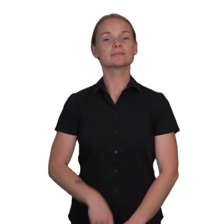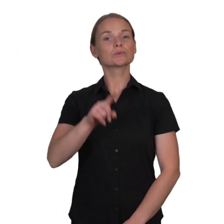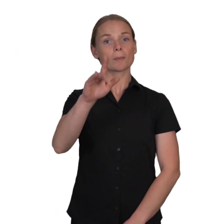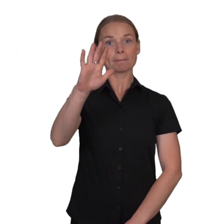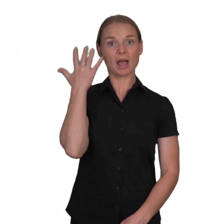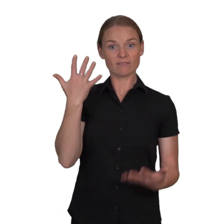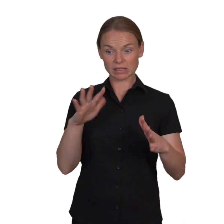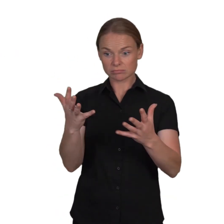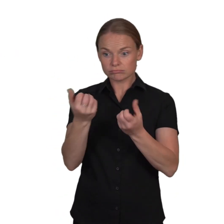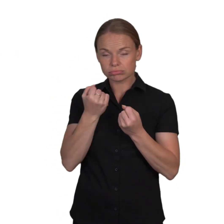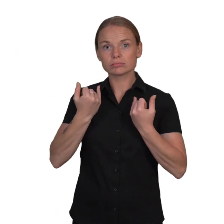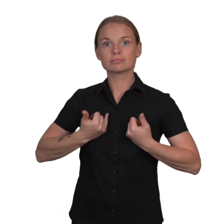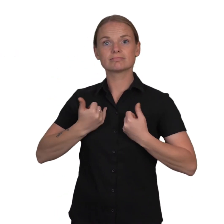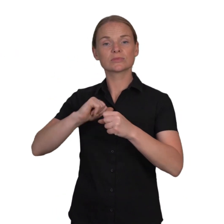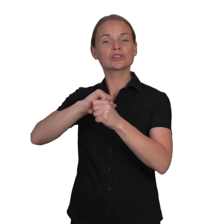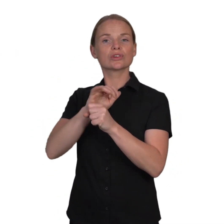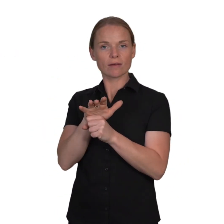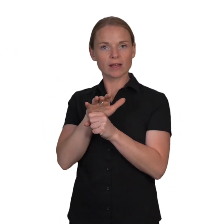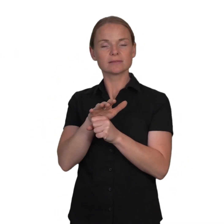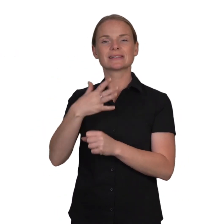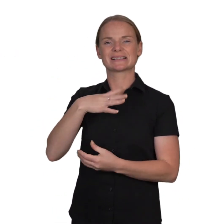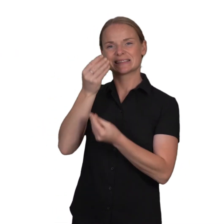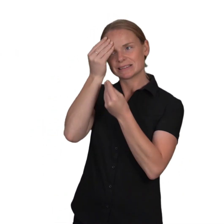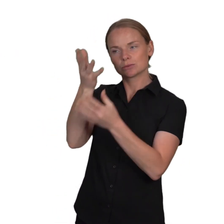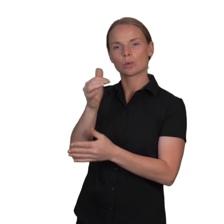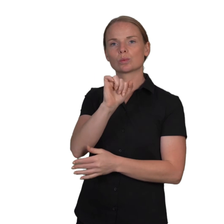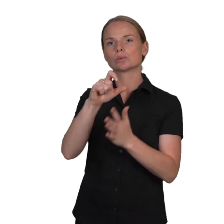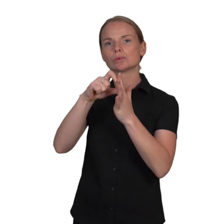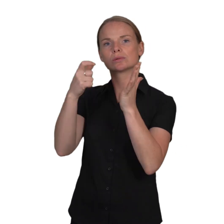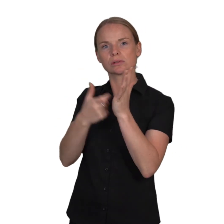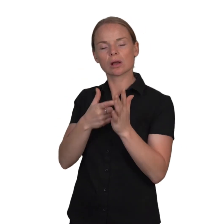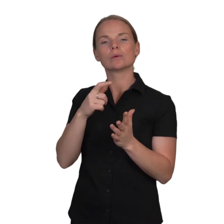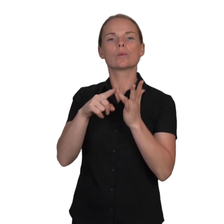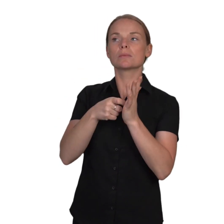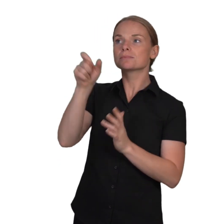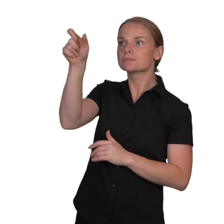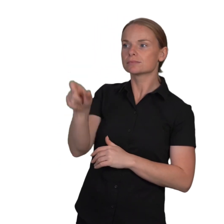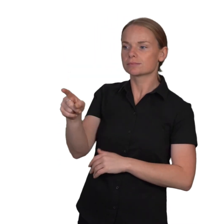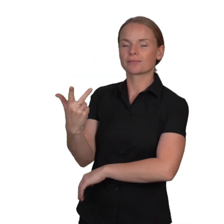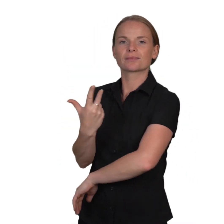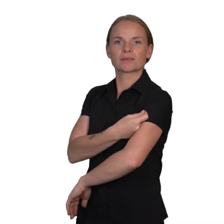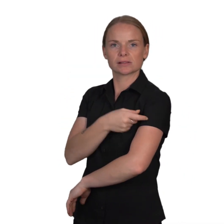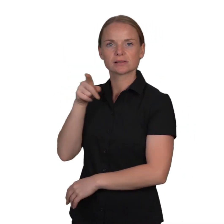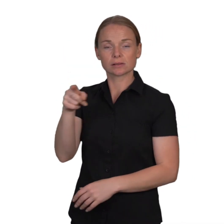If you have had COVID-19 in the past, tell your doctor or immunisation provider.